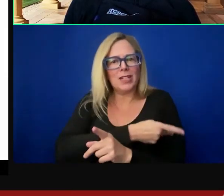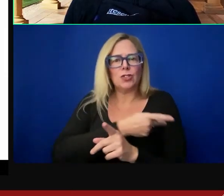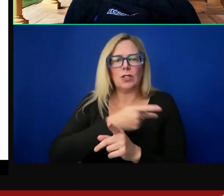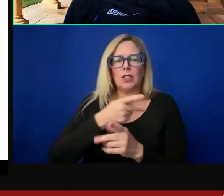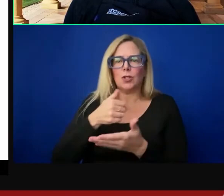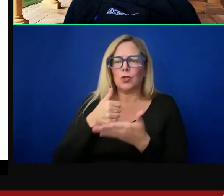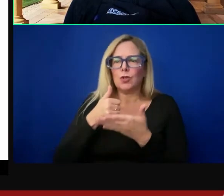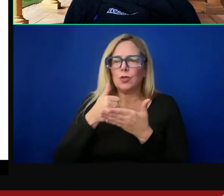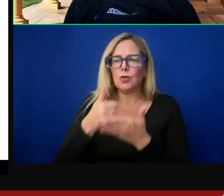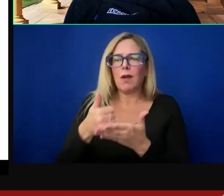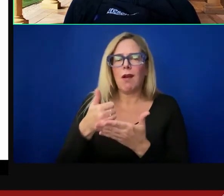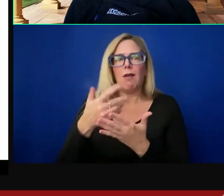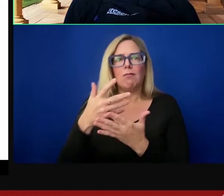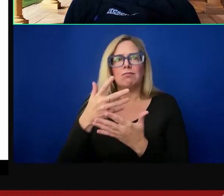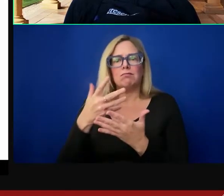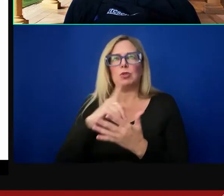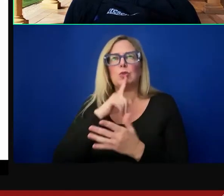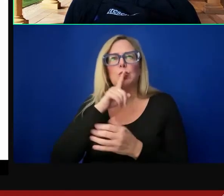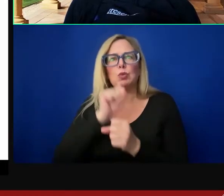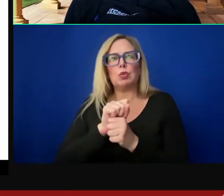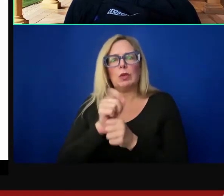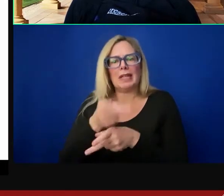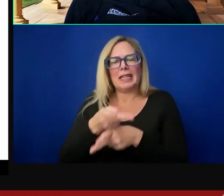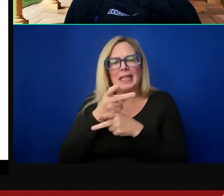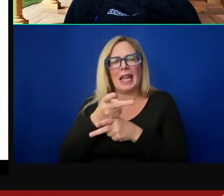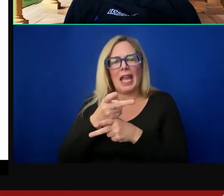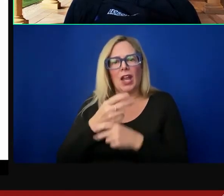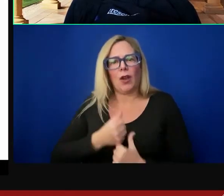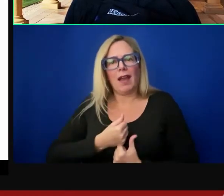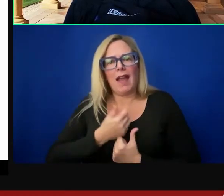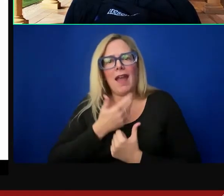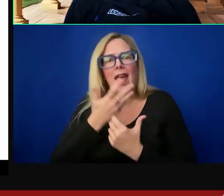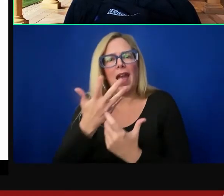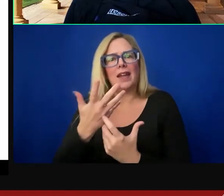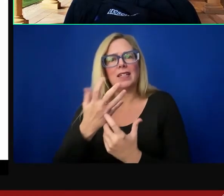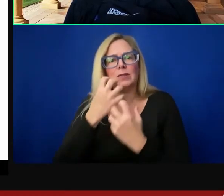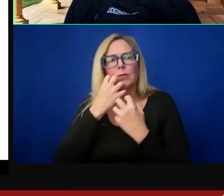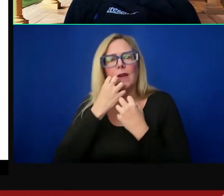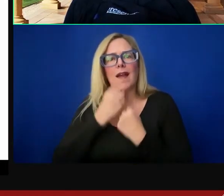caring, is the challenge for colleagues in computer science and medical informatics.